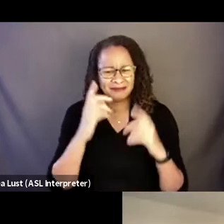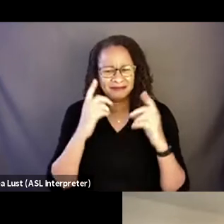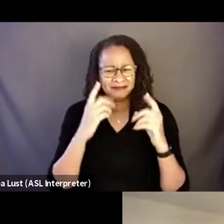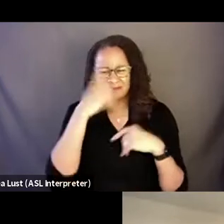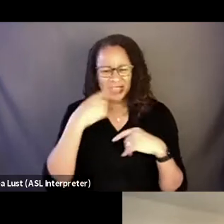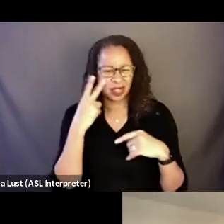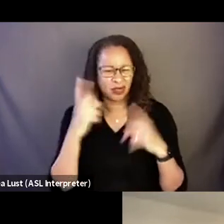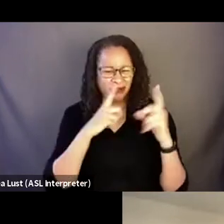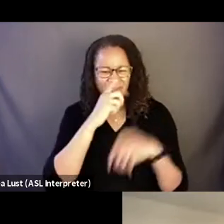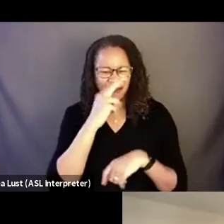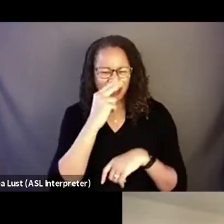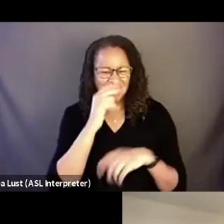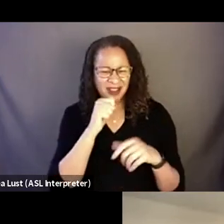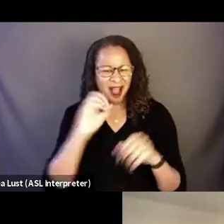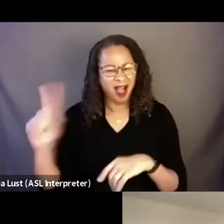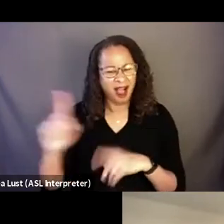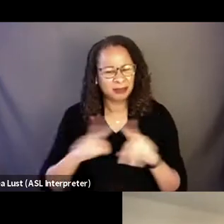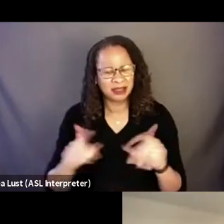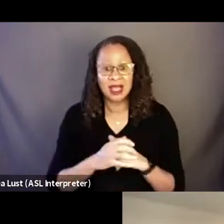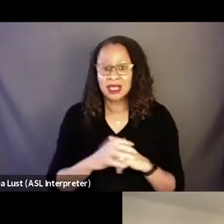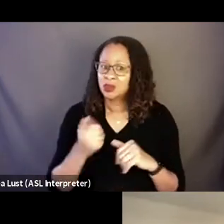So it was months in when we stumbled on this kind of digital